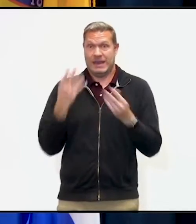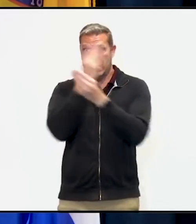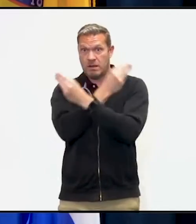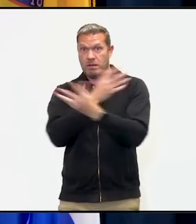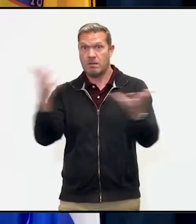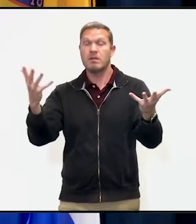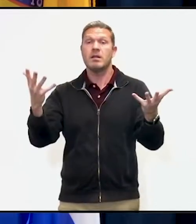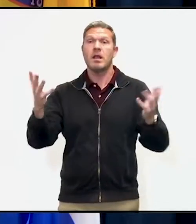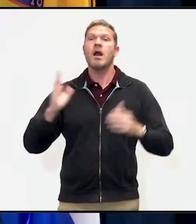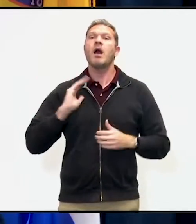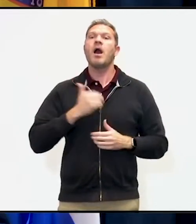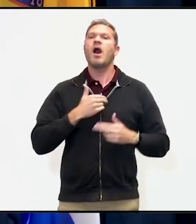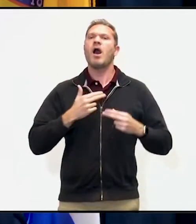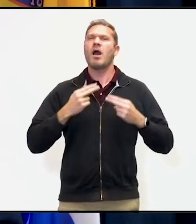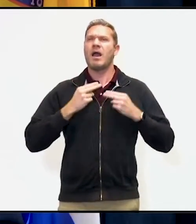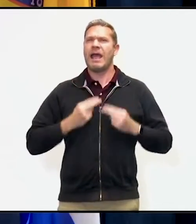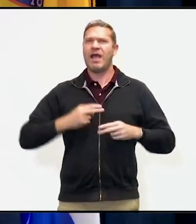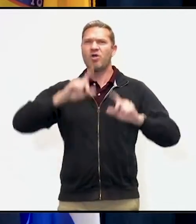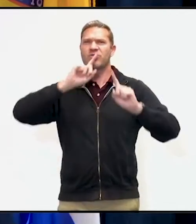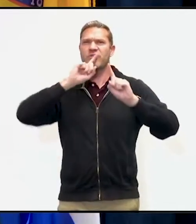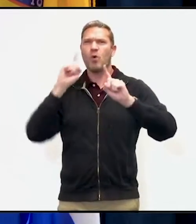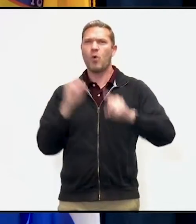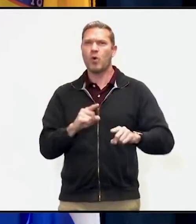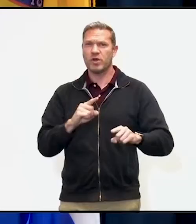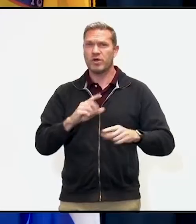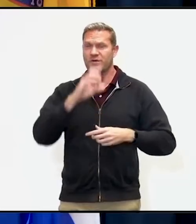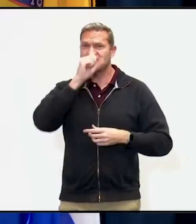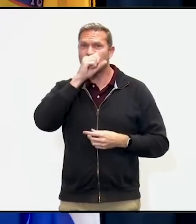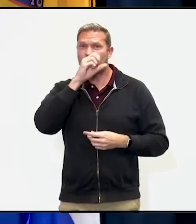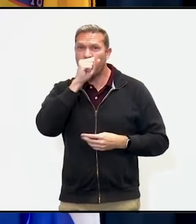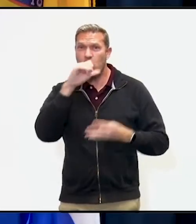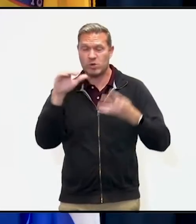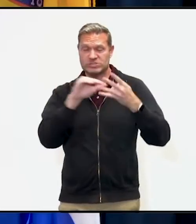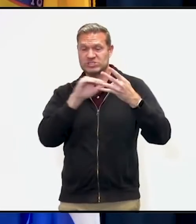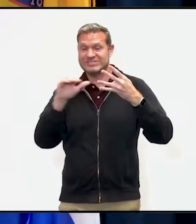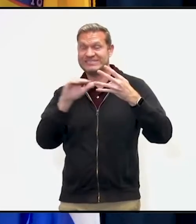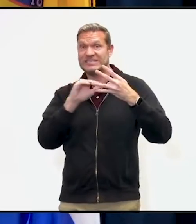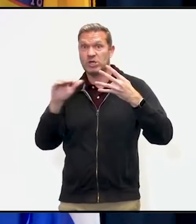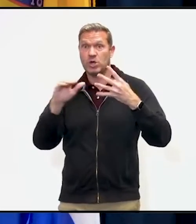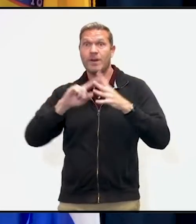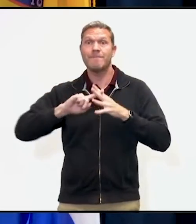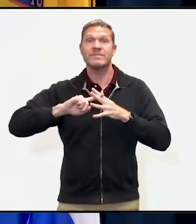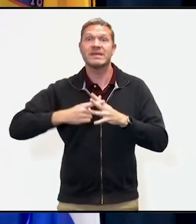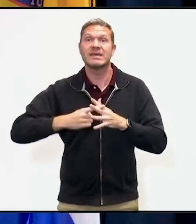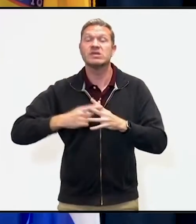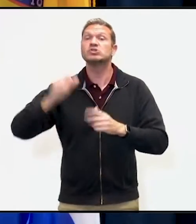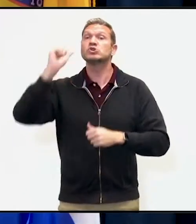So our Health order and our orange tier status will begin tomorrow and so beginning essentially